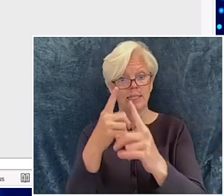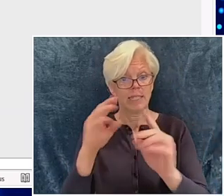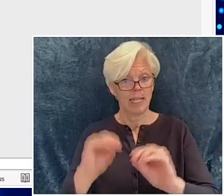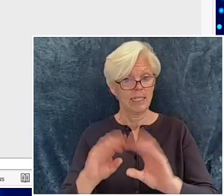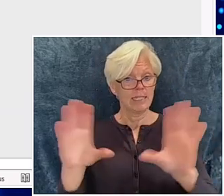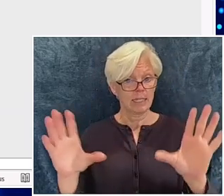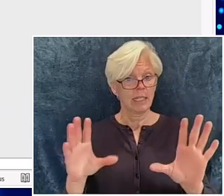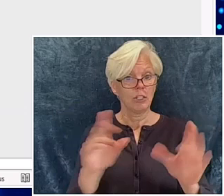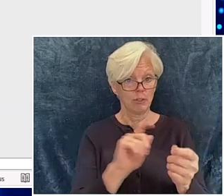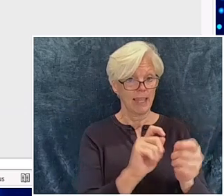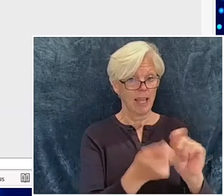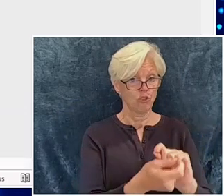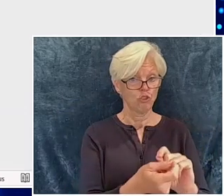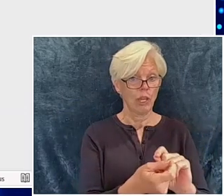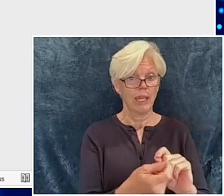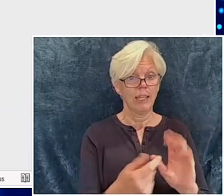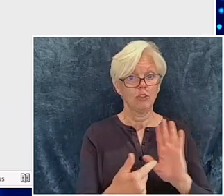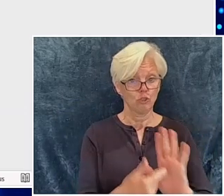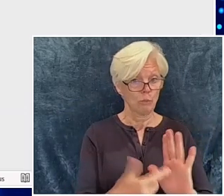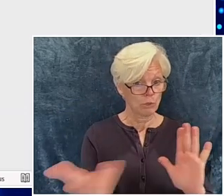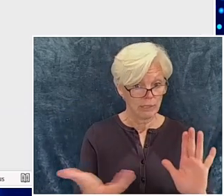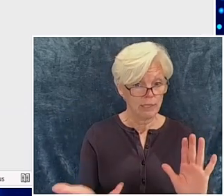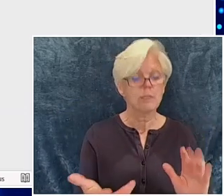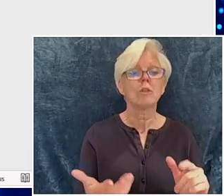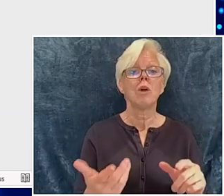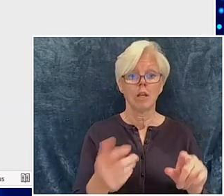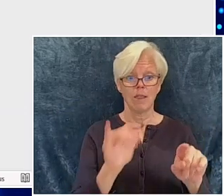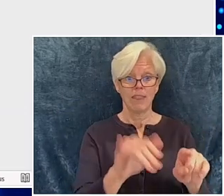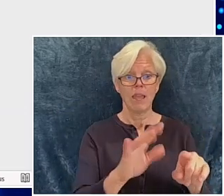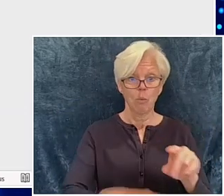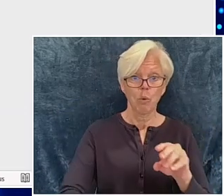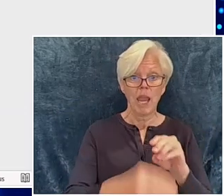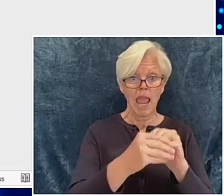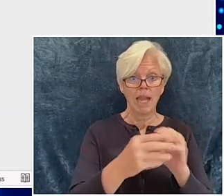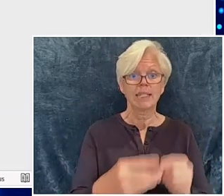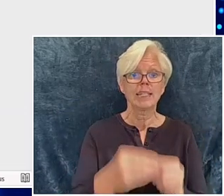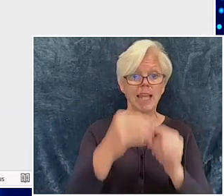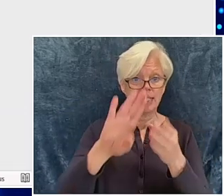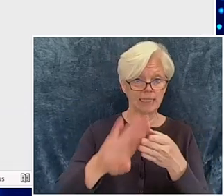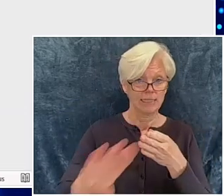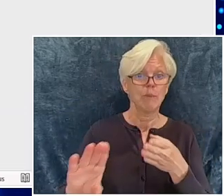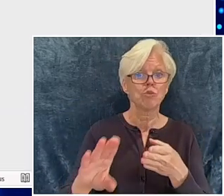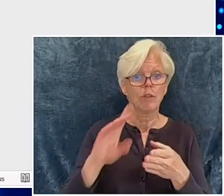Here, we are essentially adding an exception to the general requirement that